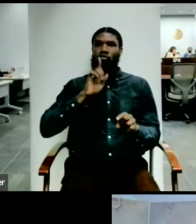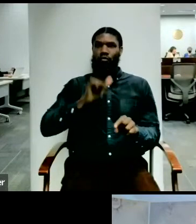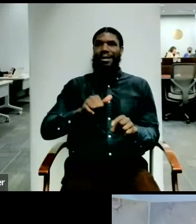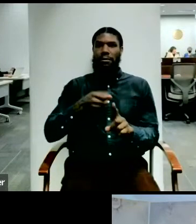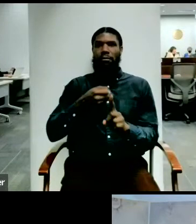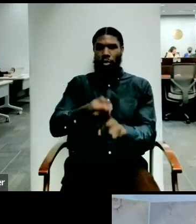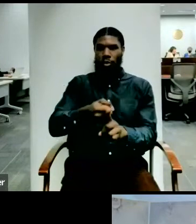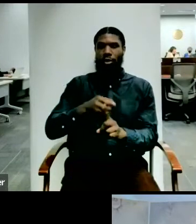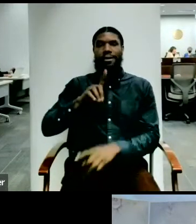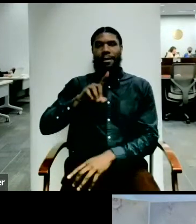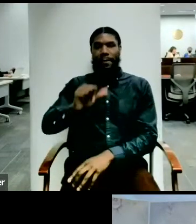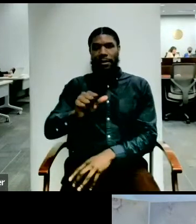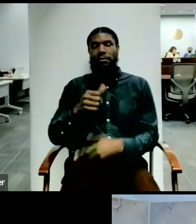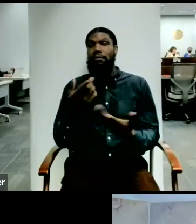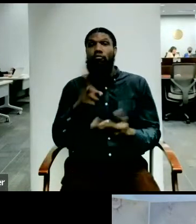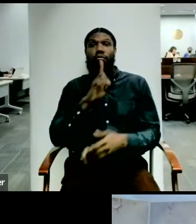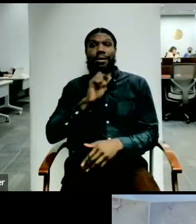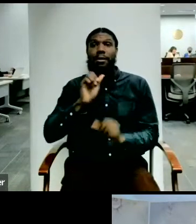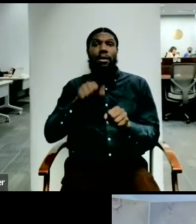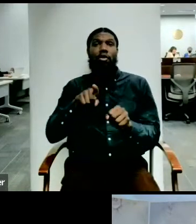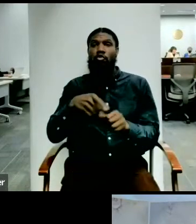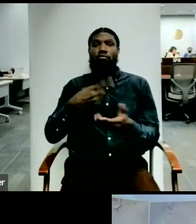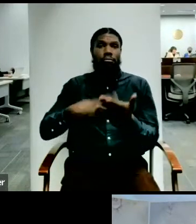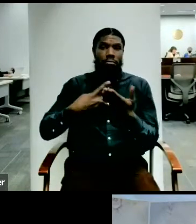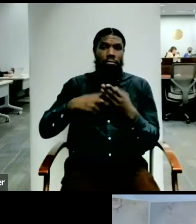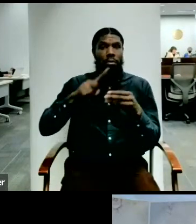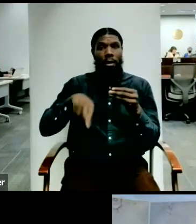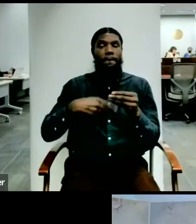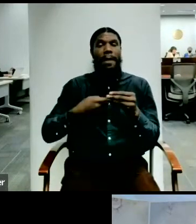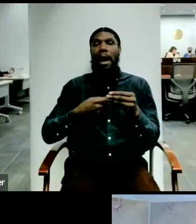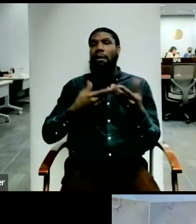And so I'd love it if you could talk to us a bit about some of the